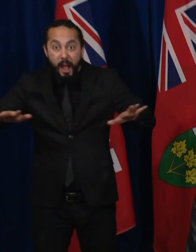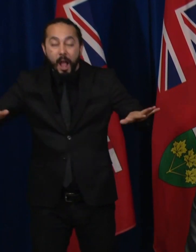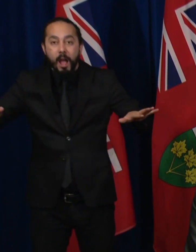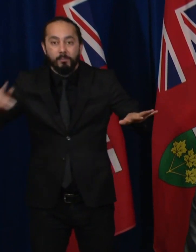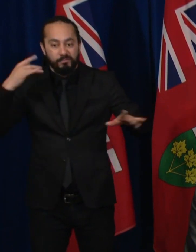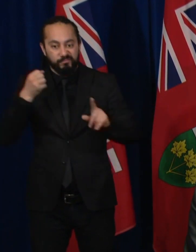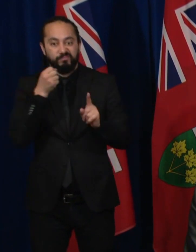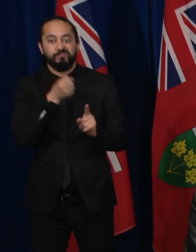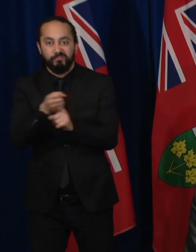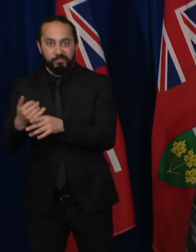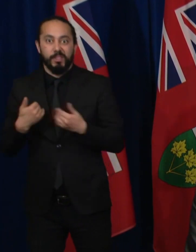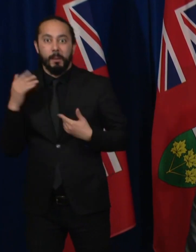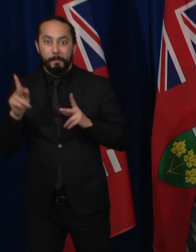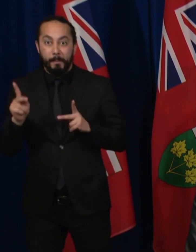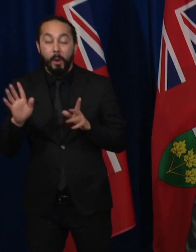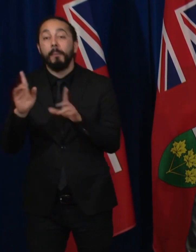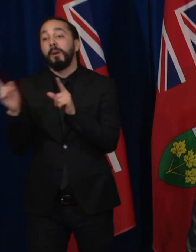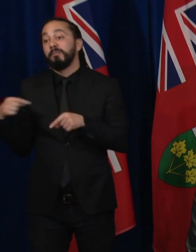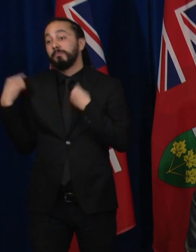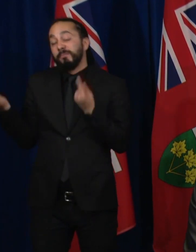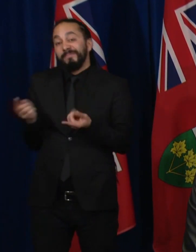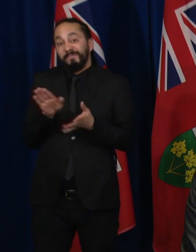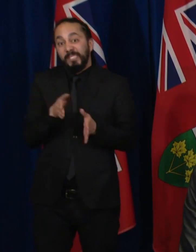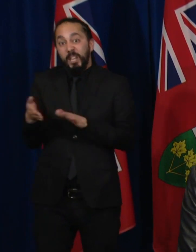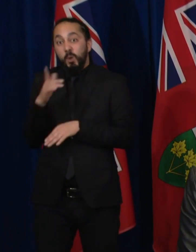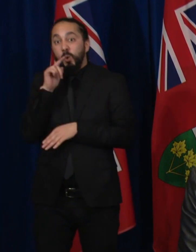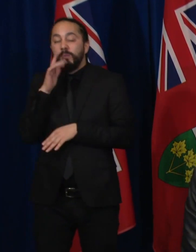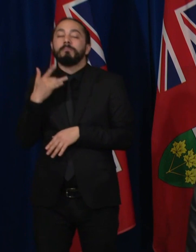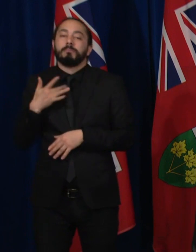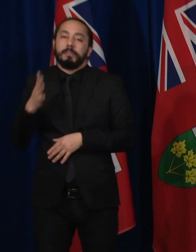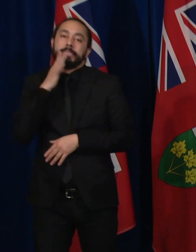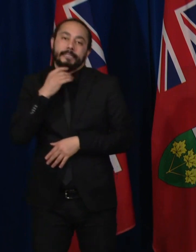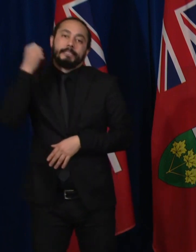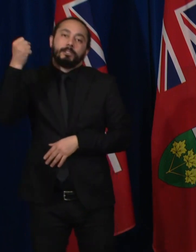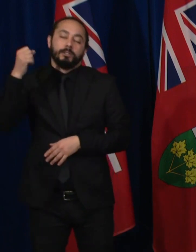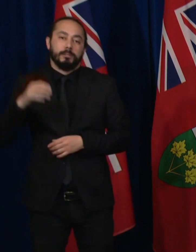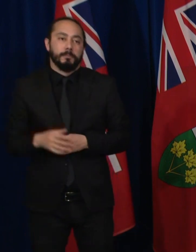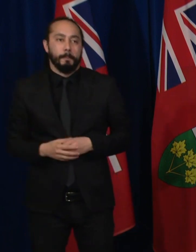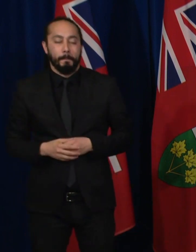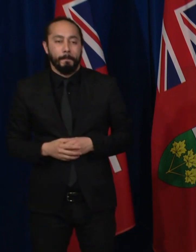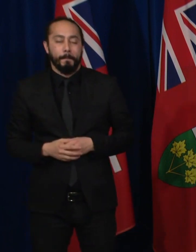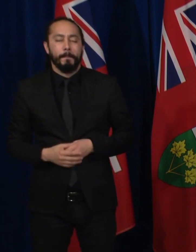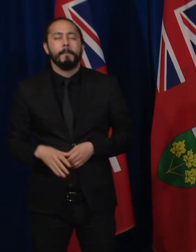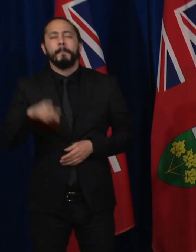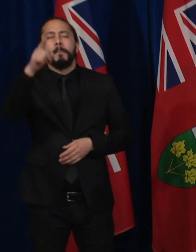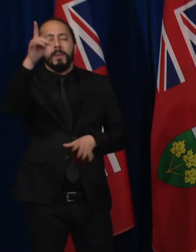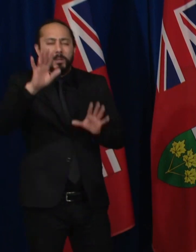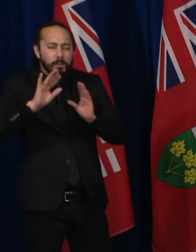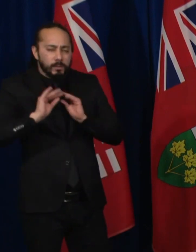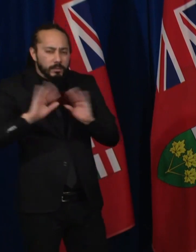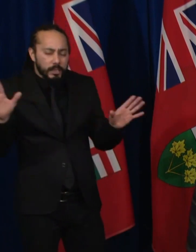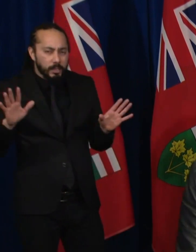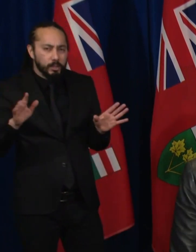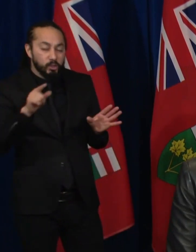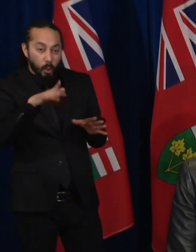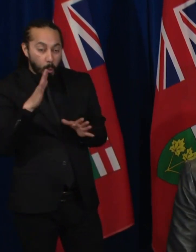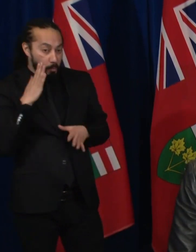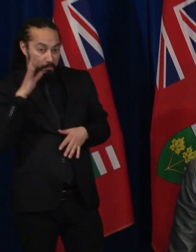affected as well, but to date it has been mostly seniors with other health situations. To be clear, you're not aware of anybody are